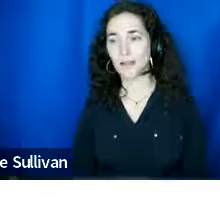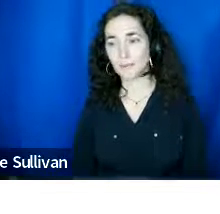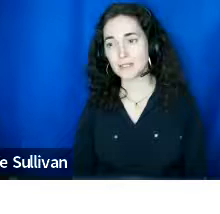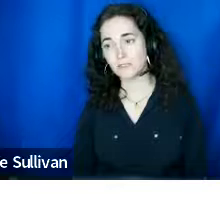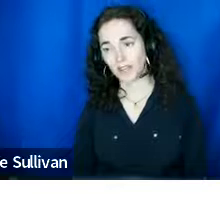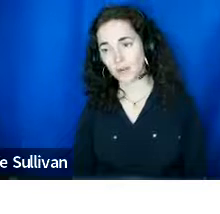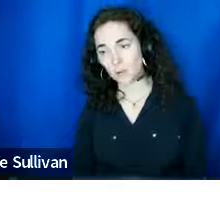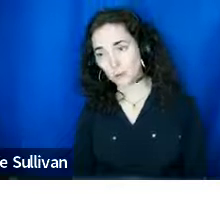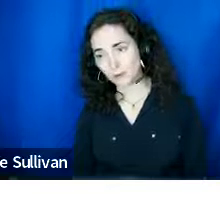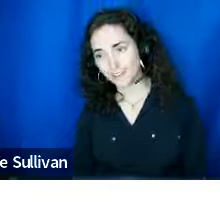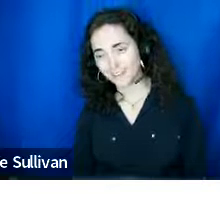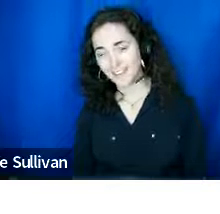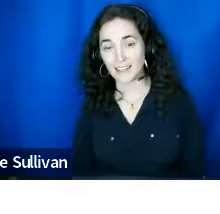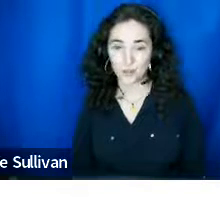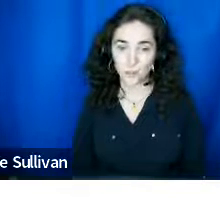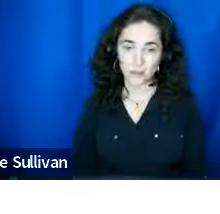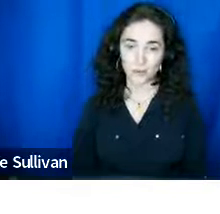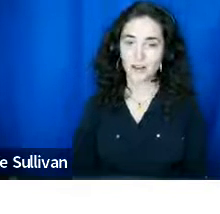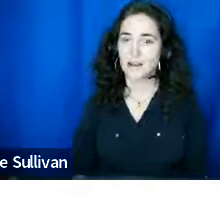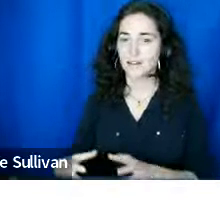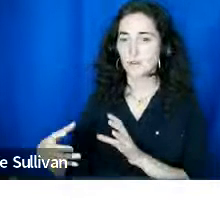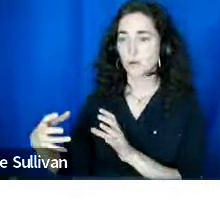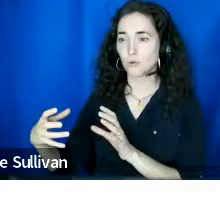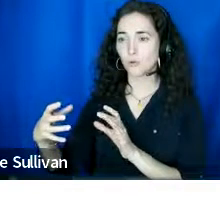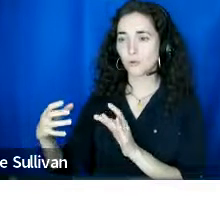My name is Sylvie. How are you doing, nice to meet you."